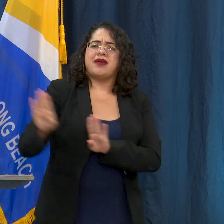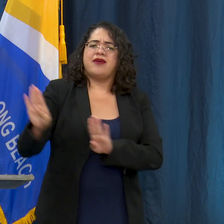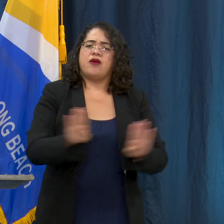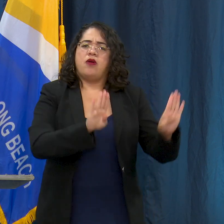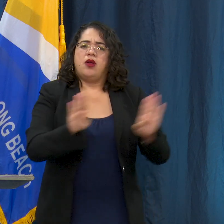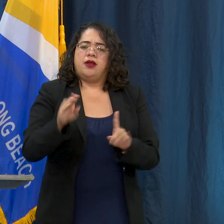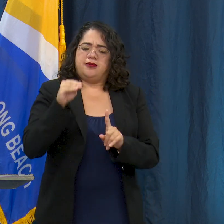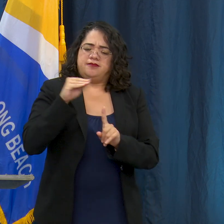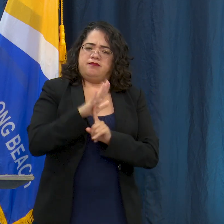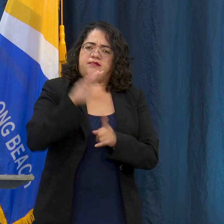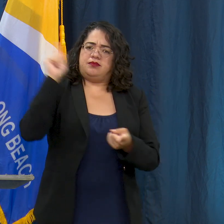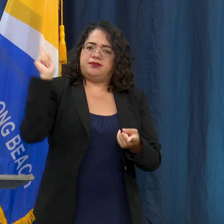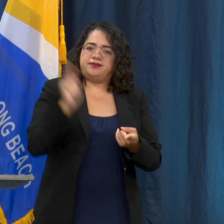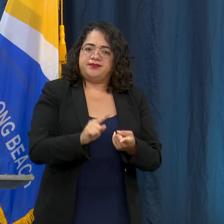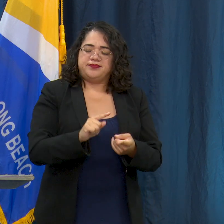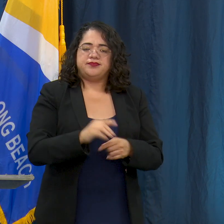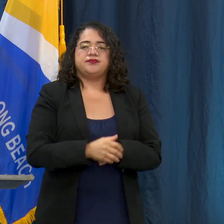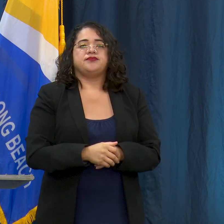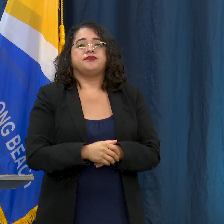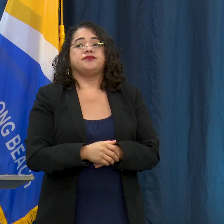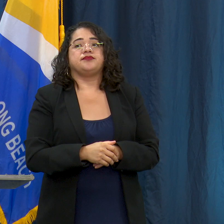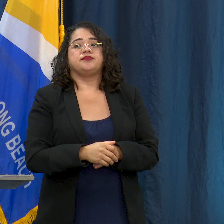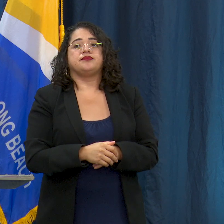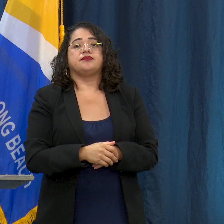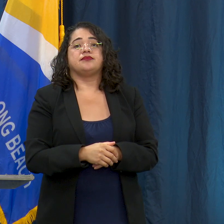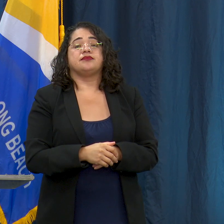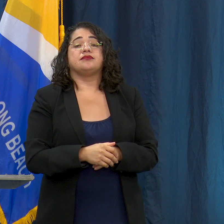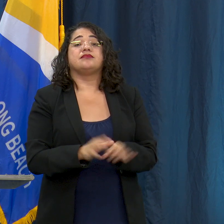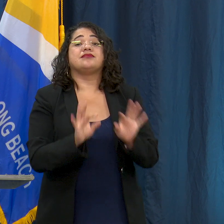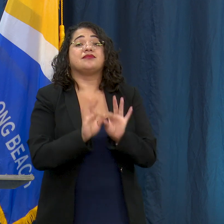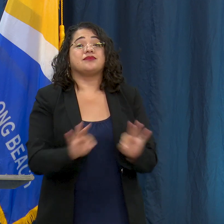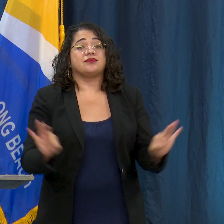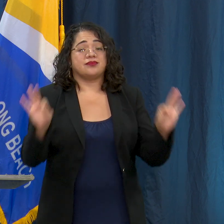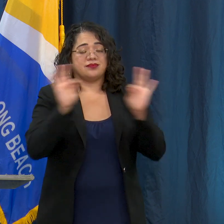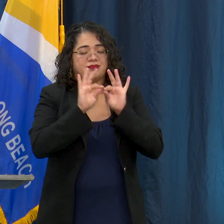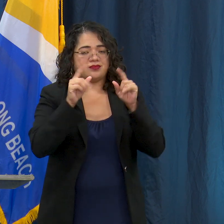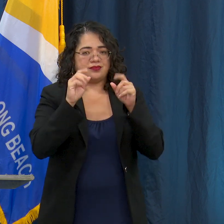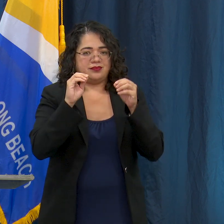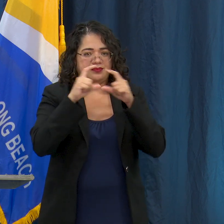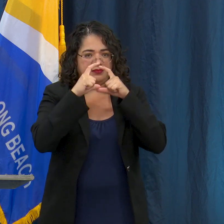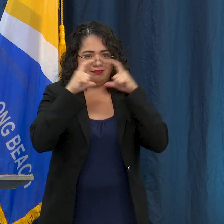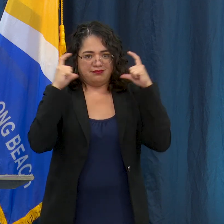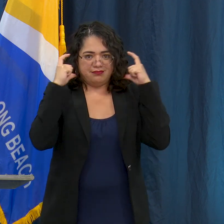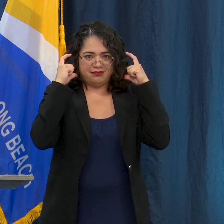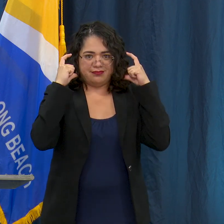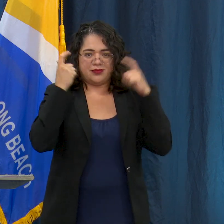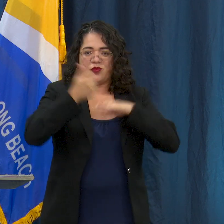during all of these trips it's very important to wear a face covering. So for